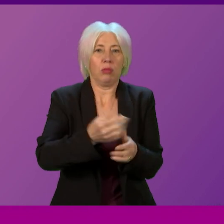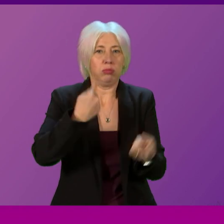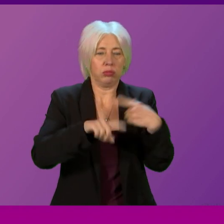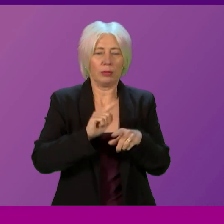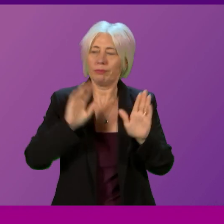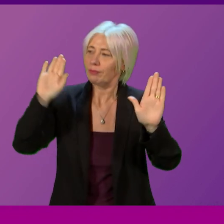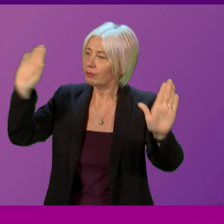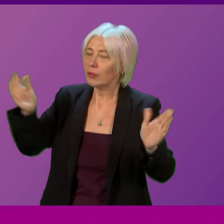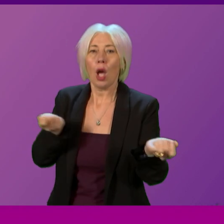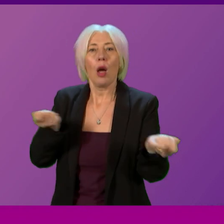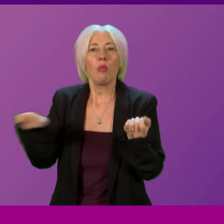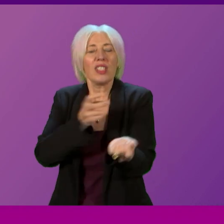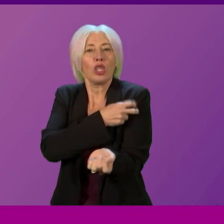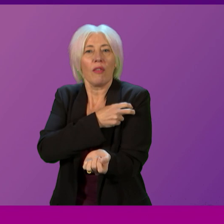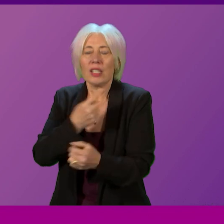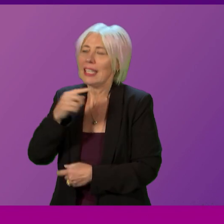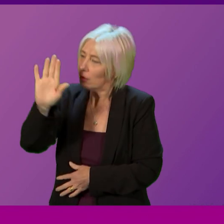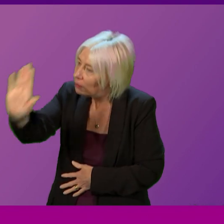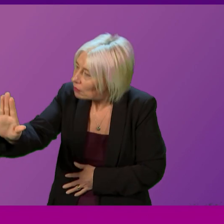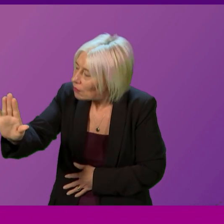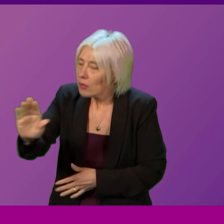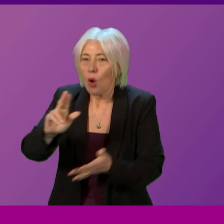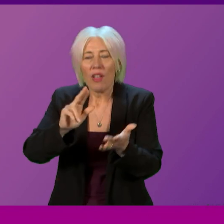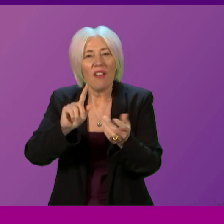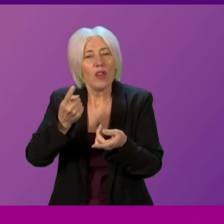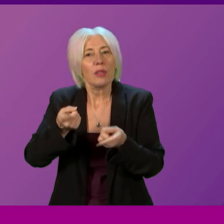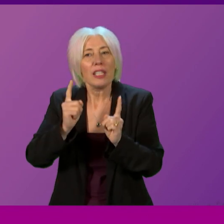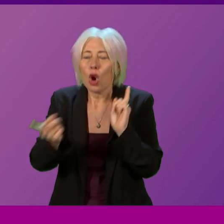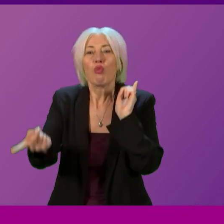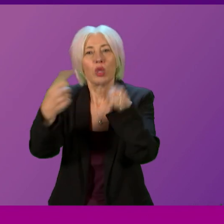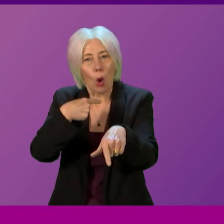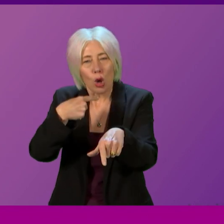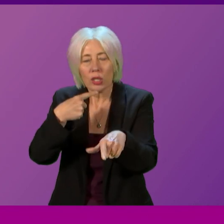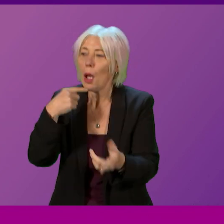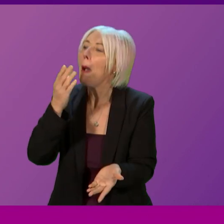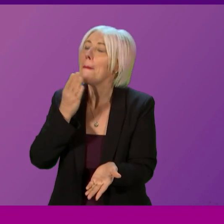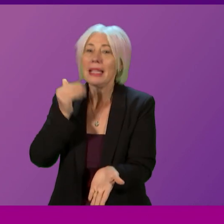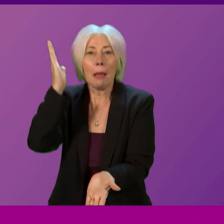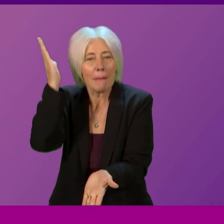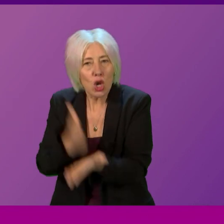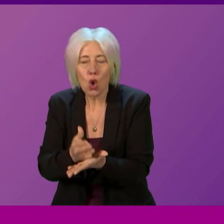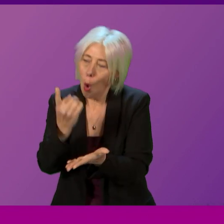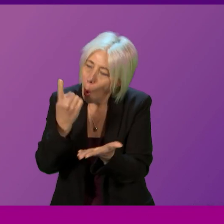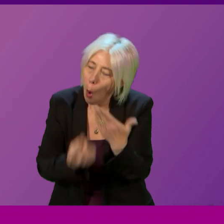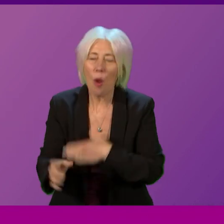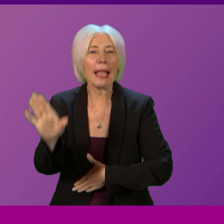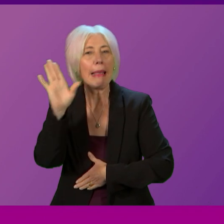When the First Minister is responding to a question, I want us to ensure that we can hear only the First Minister’s voice.